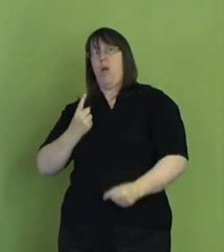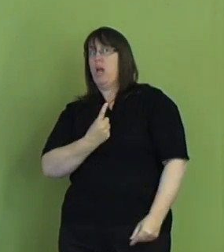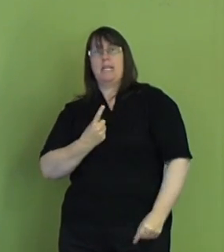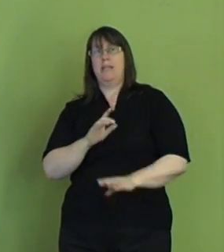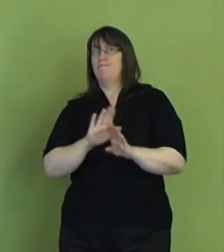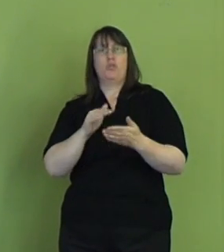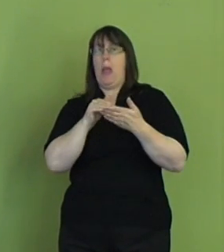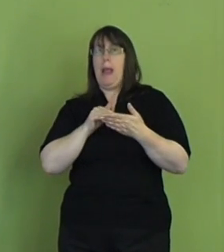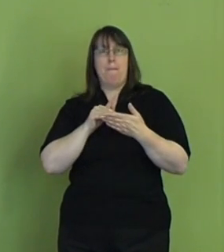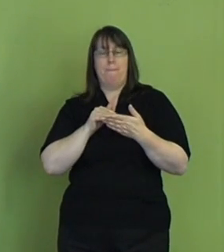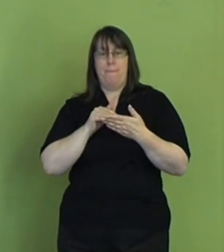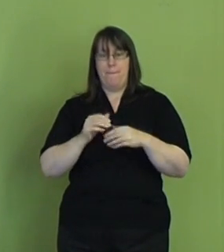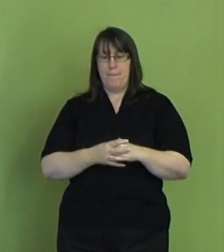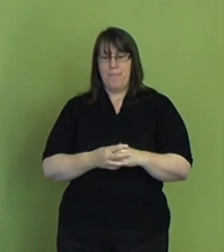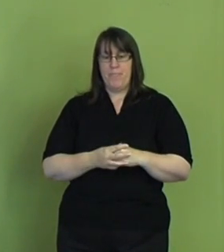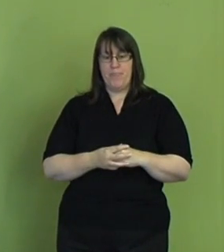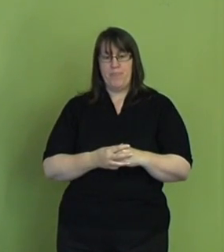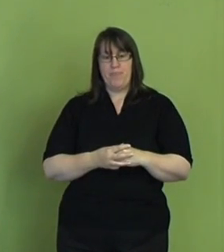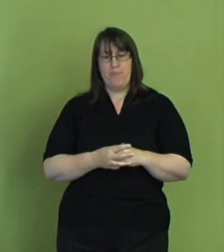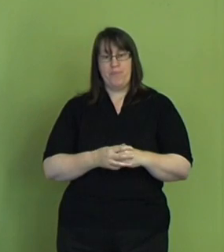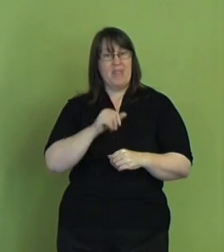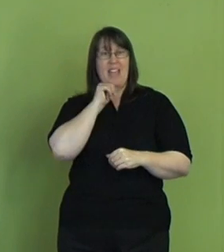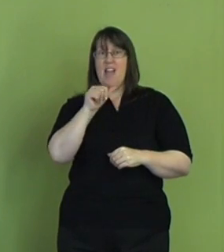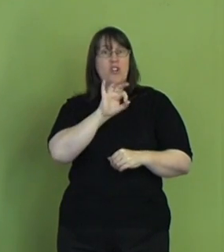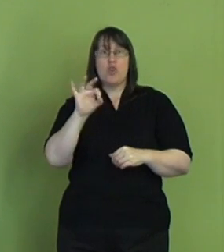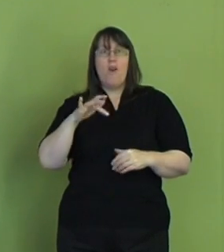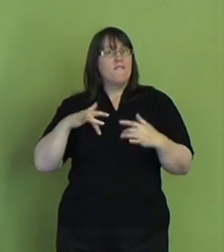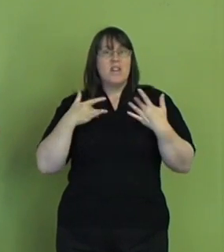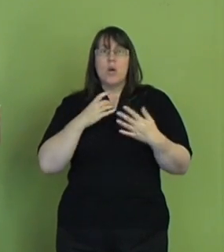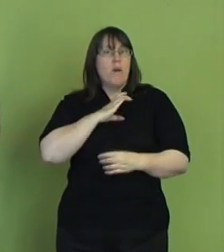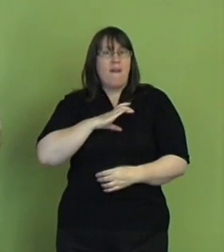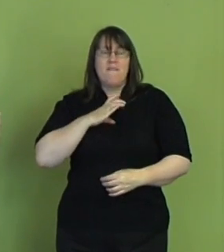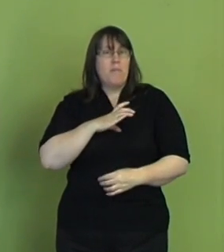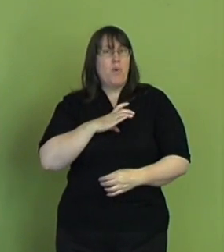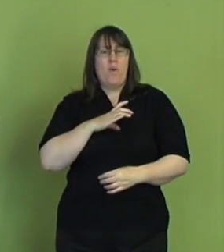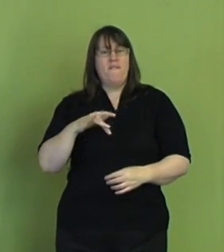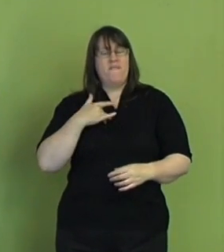If they're not feeling comfortable or if they're wanting some time and space on their own,